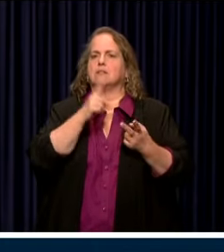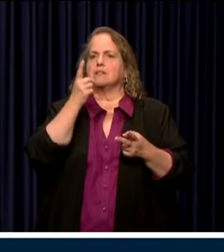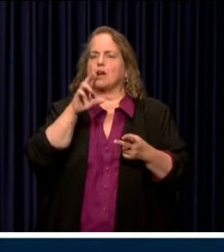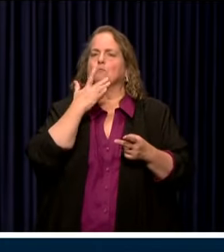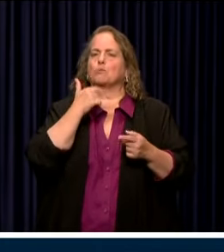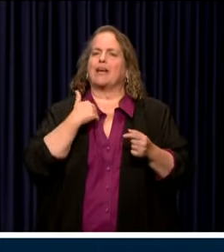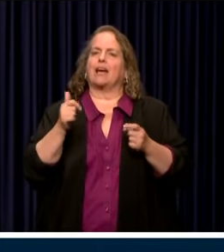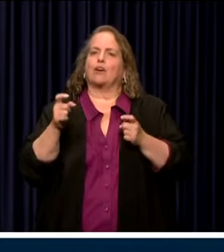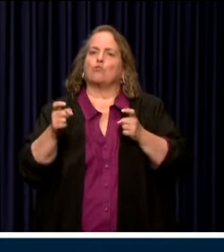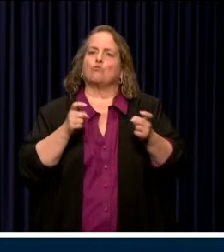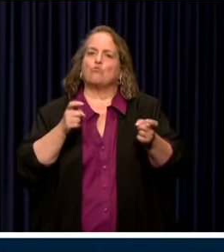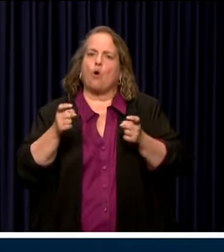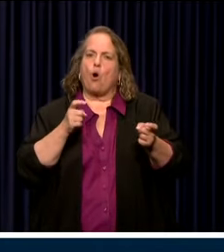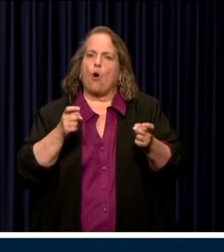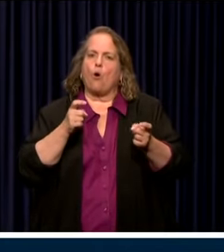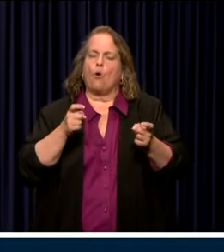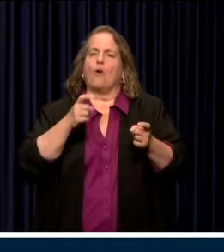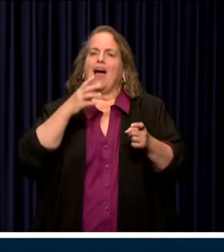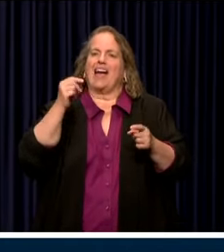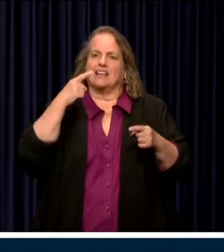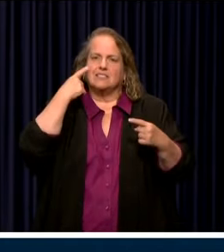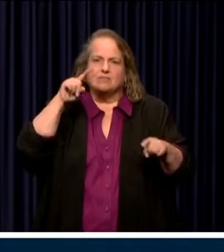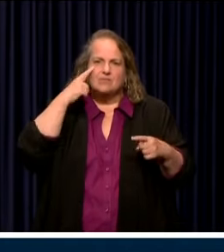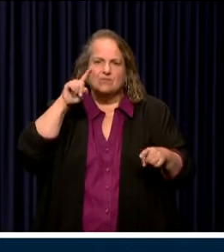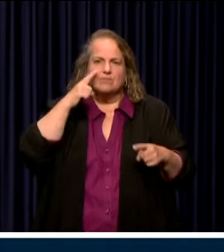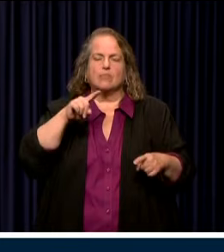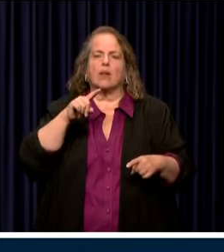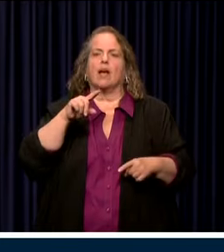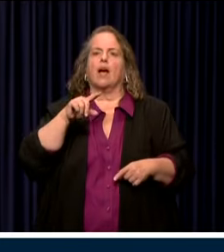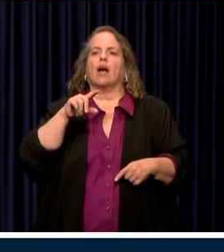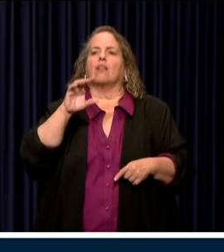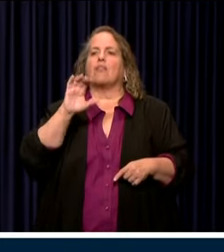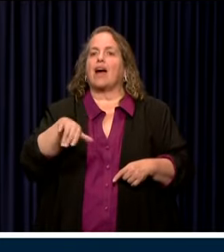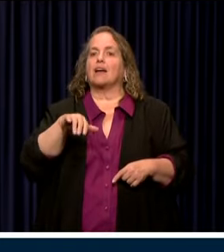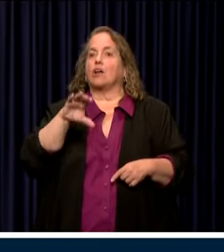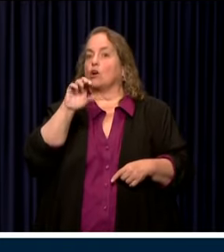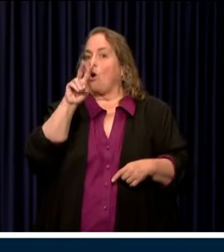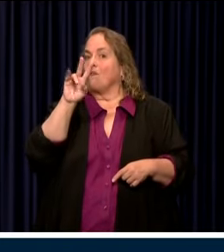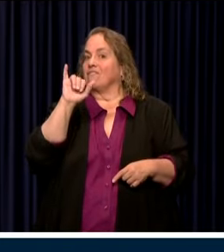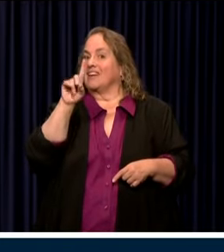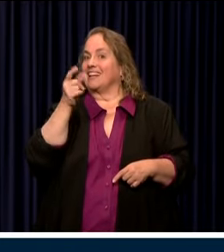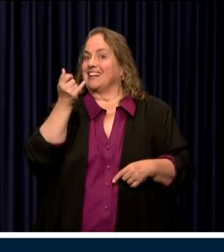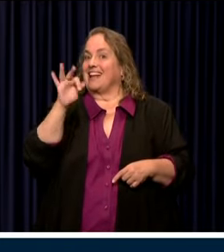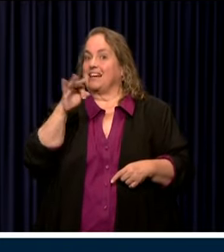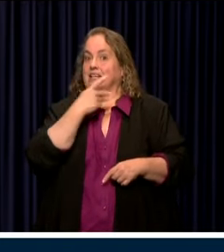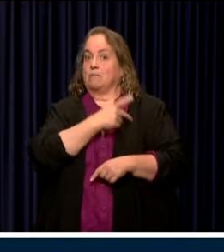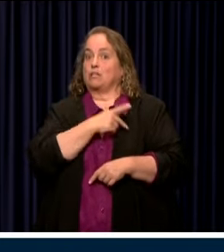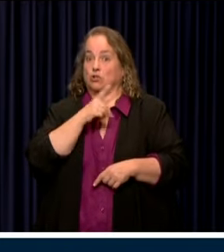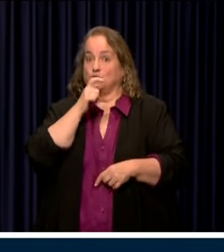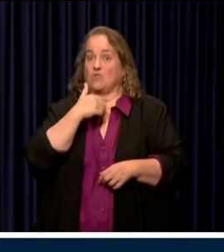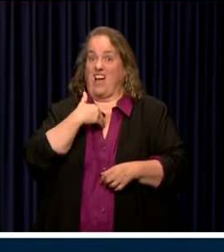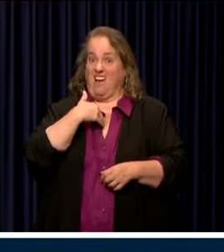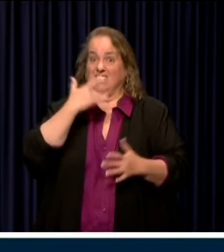EVERYBODY TESTED. PIKEVILLE HAD 118.